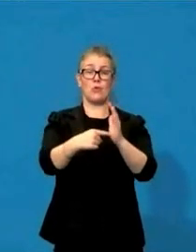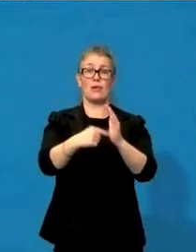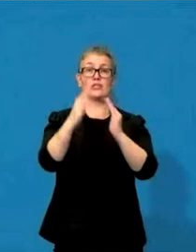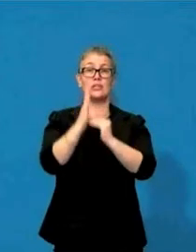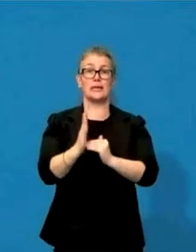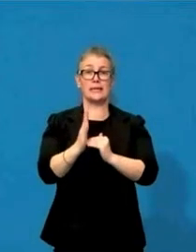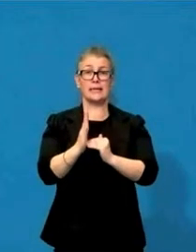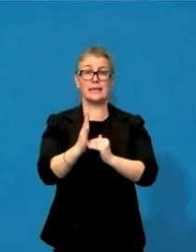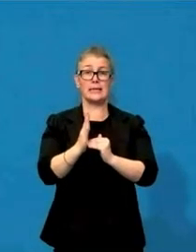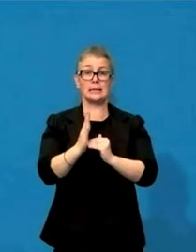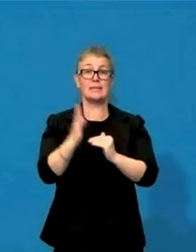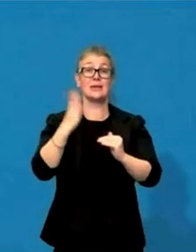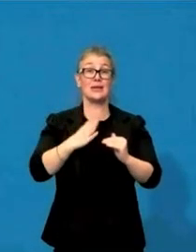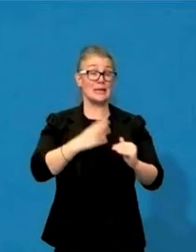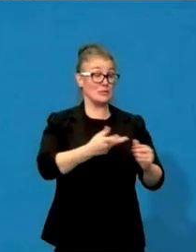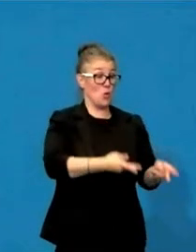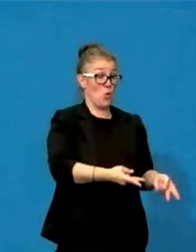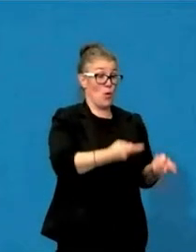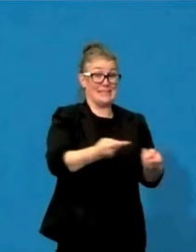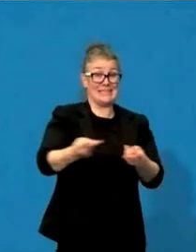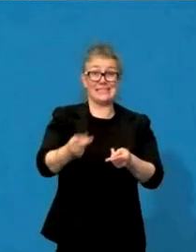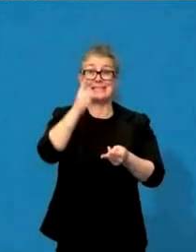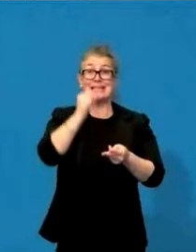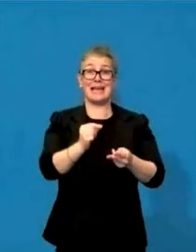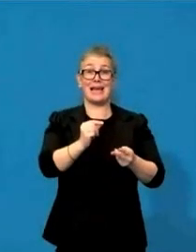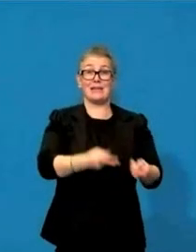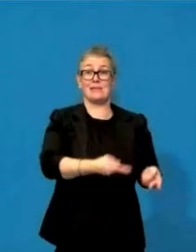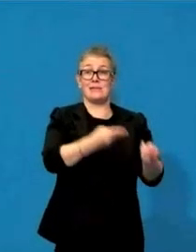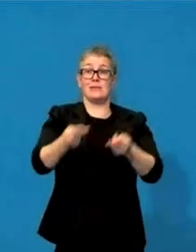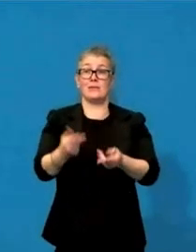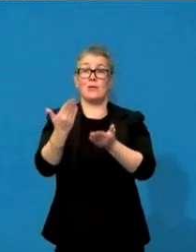lift Ronita into the commode and then wheel her down to the passage.